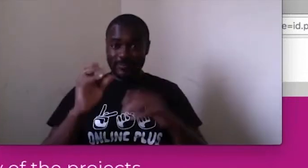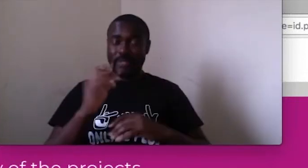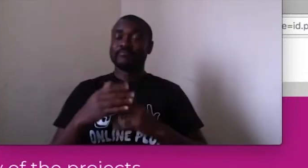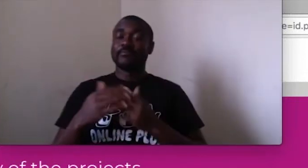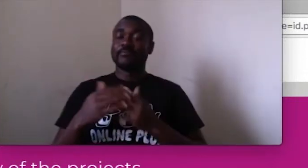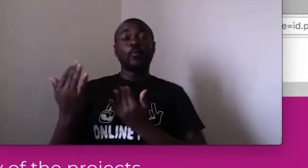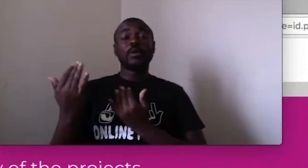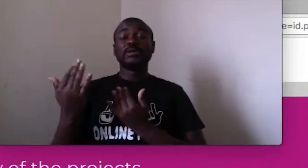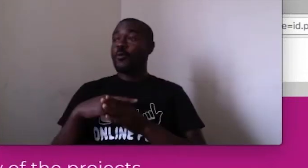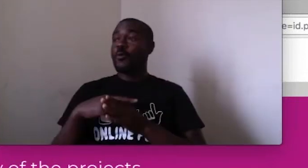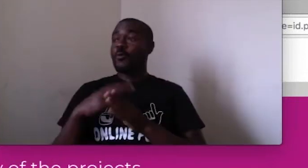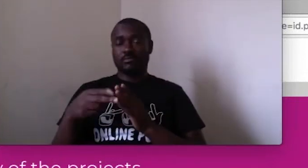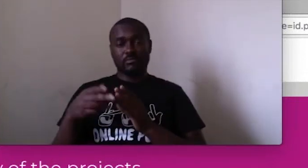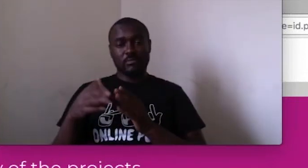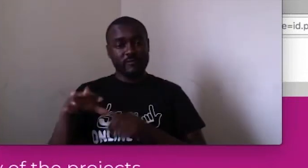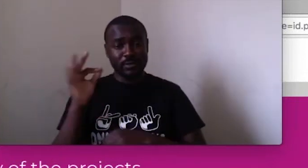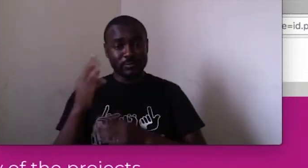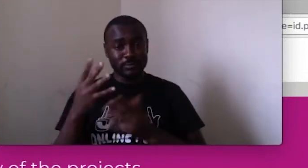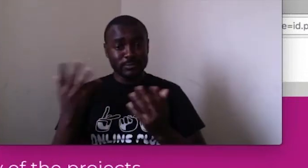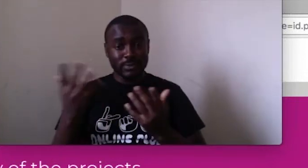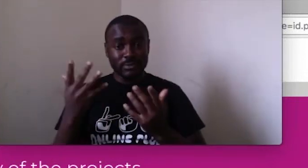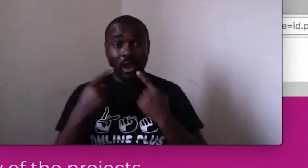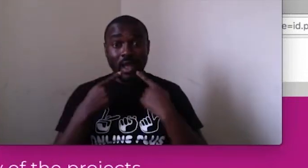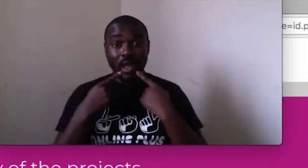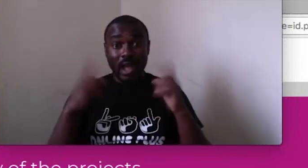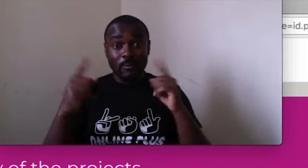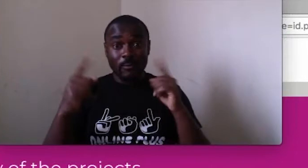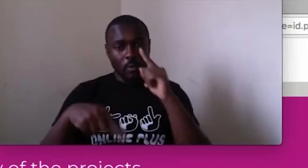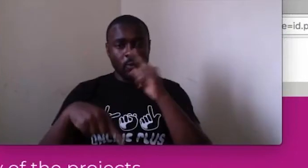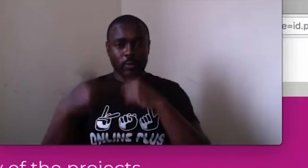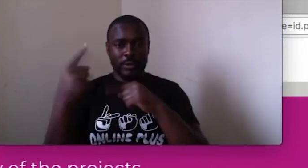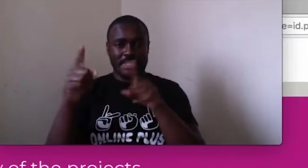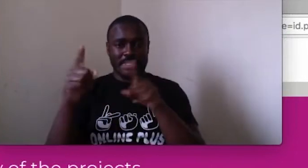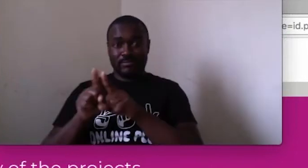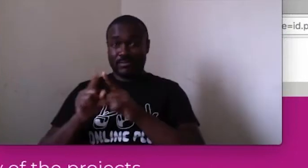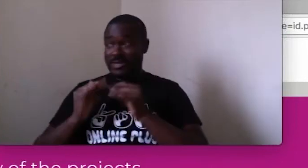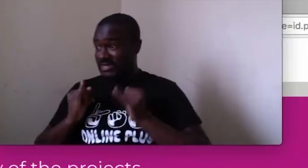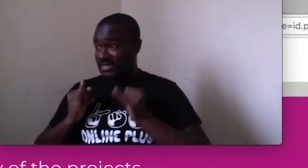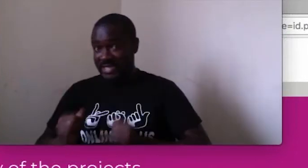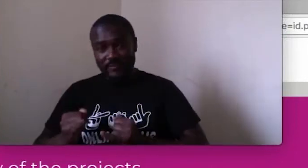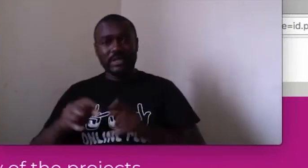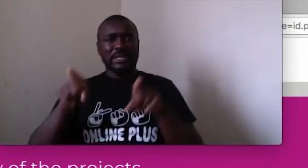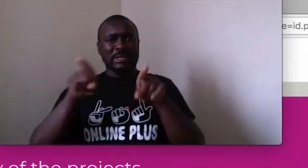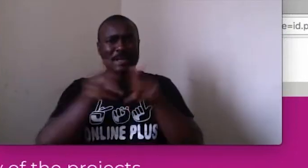and again in the afternoon I am back for the individuals and the board again were really really very surprised